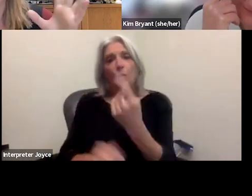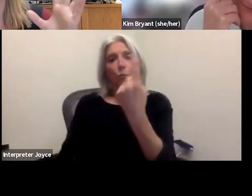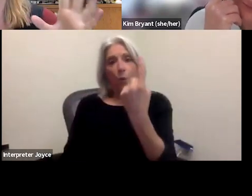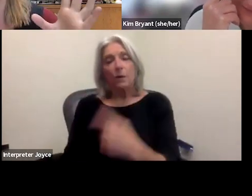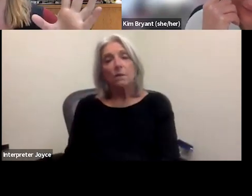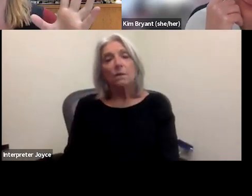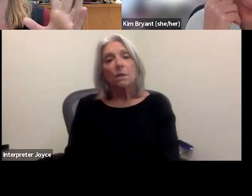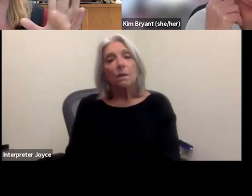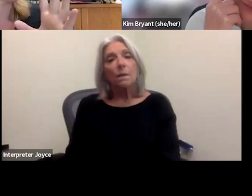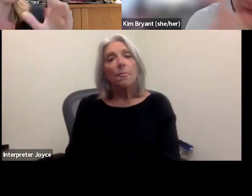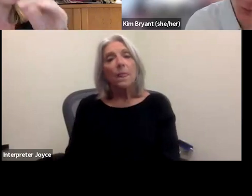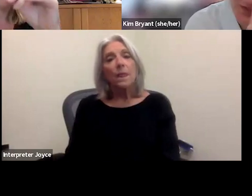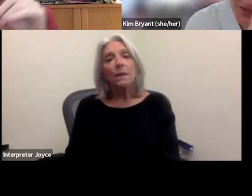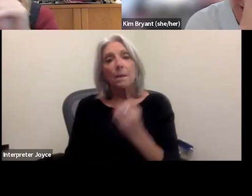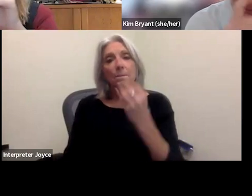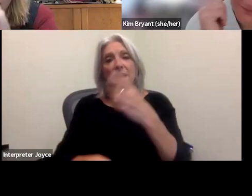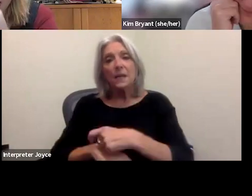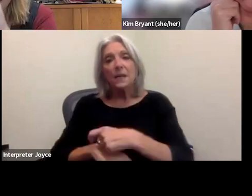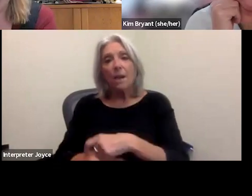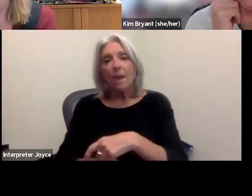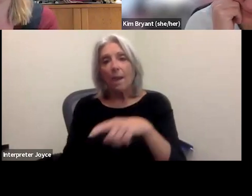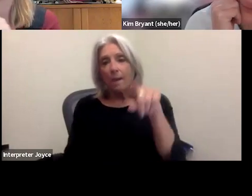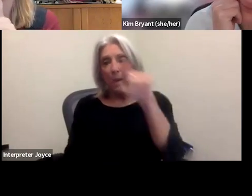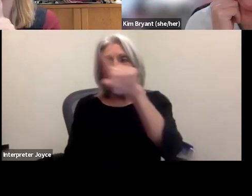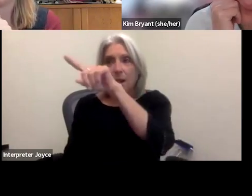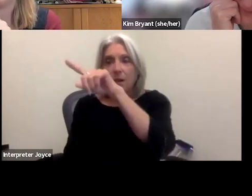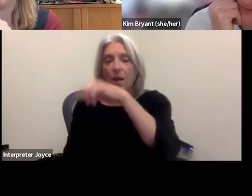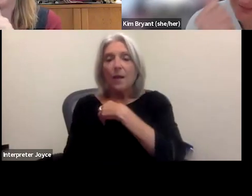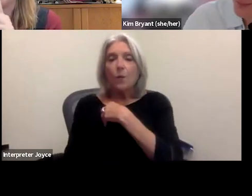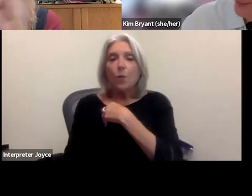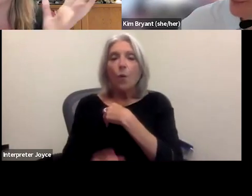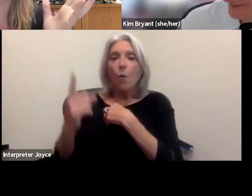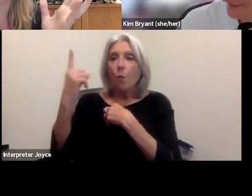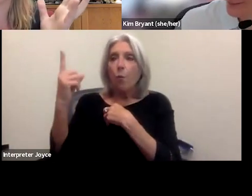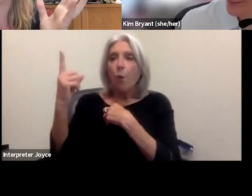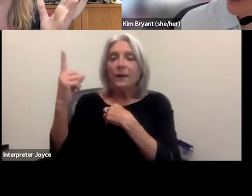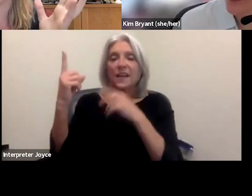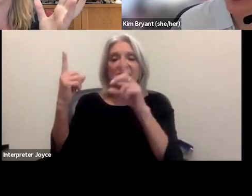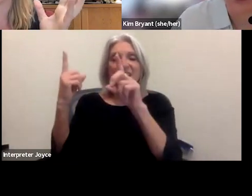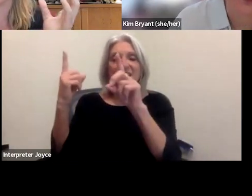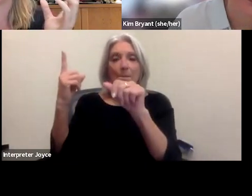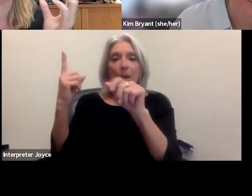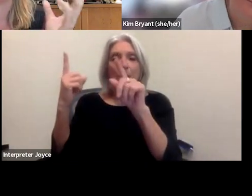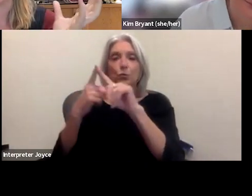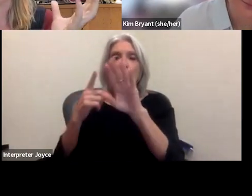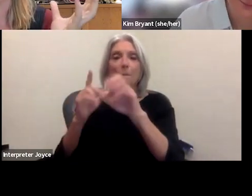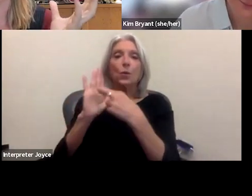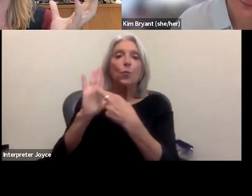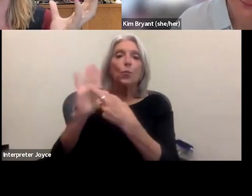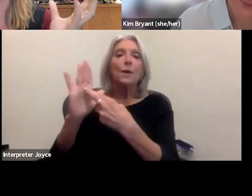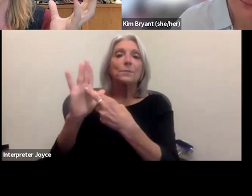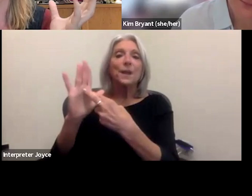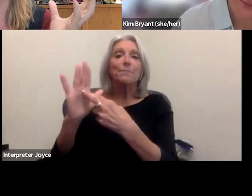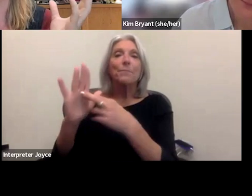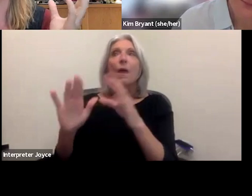surprise! They want one type of disability represented. It means we get things like diabetic insulin monitors